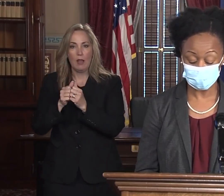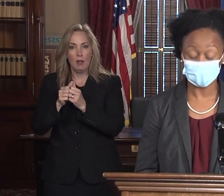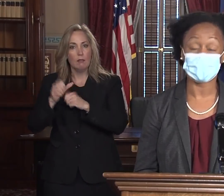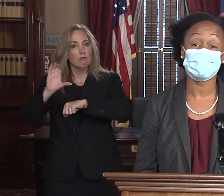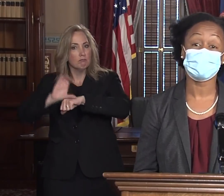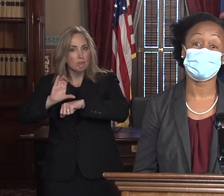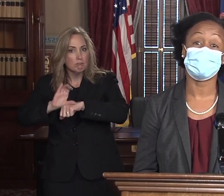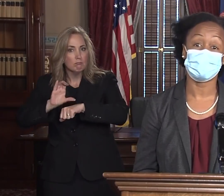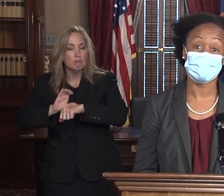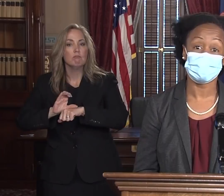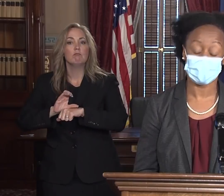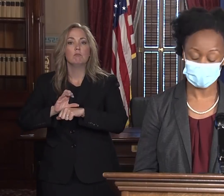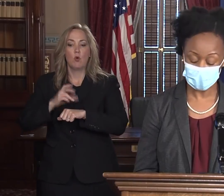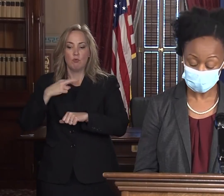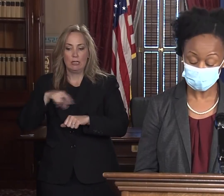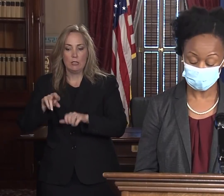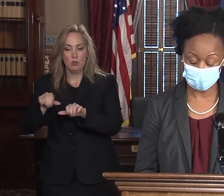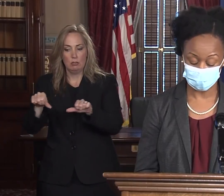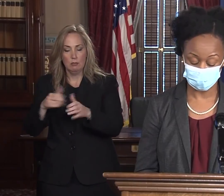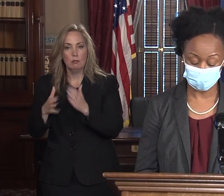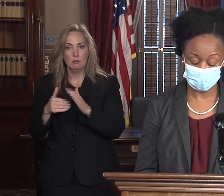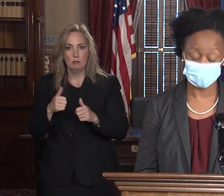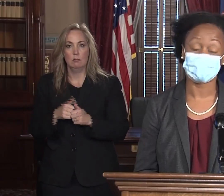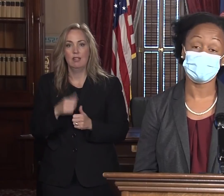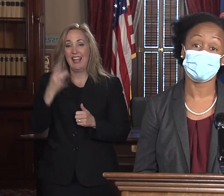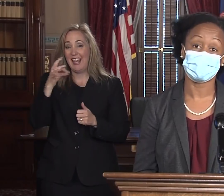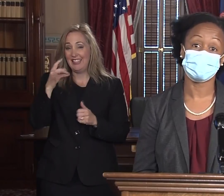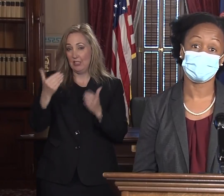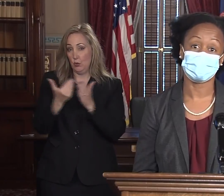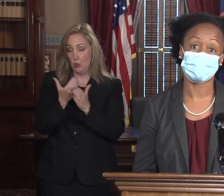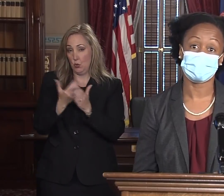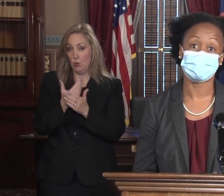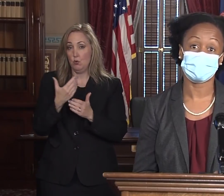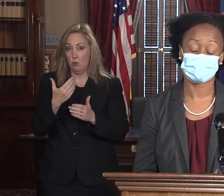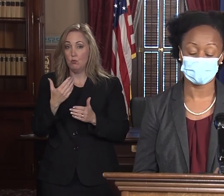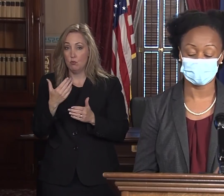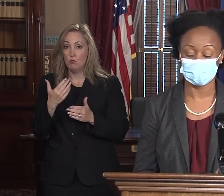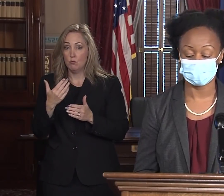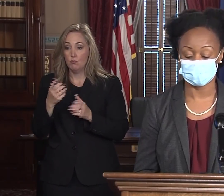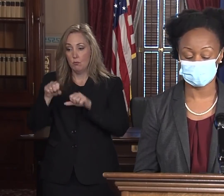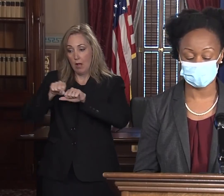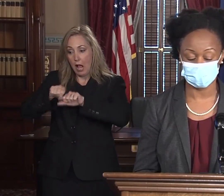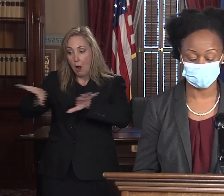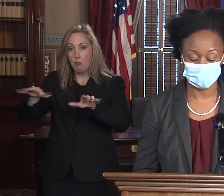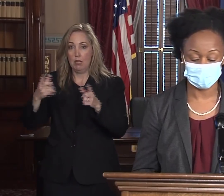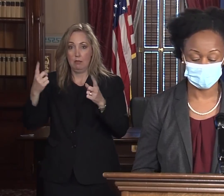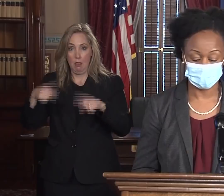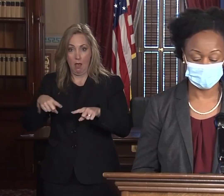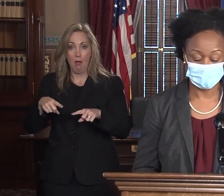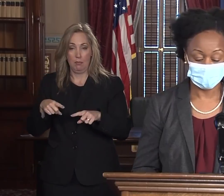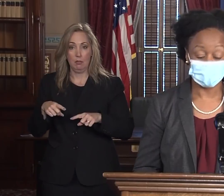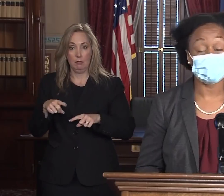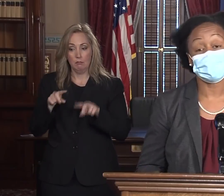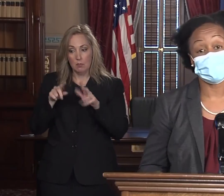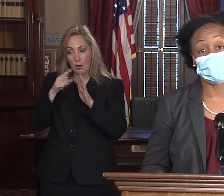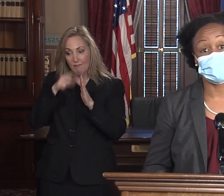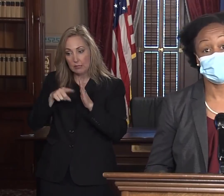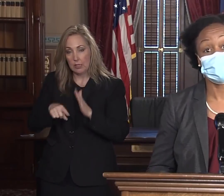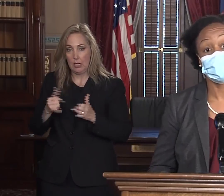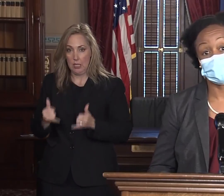WE ARE ALSO SEEING MANY OUTBREAKS ASSOCIATED WITH RELIGIOUS GATHERINGINGS.